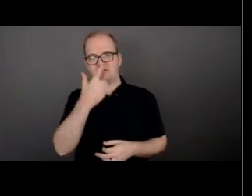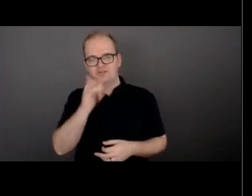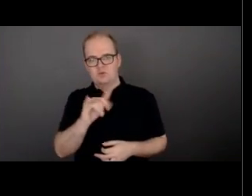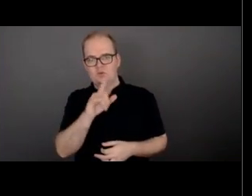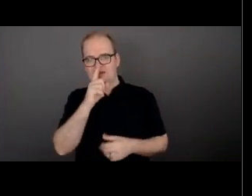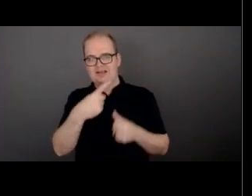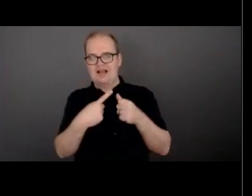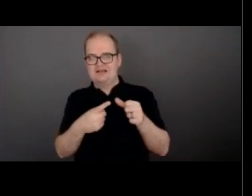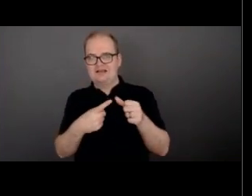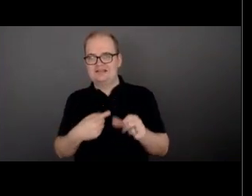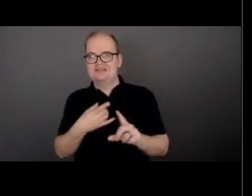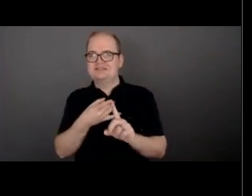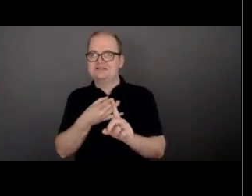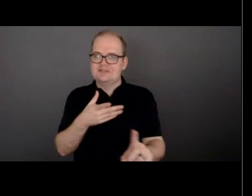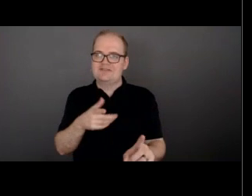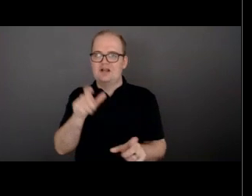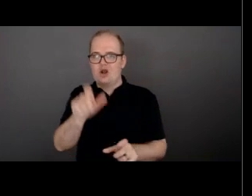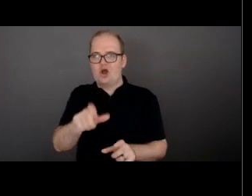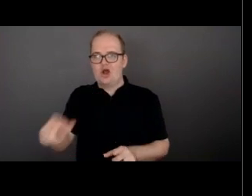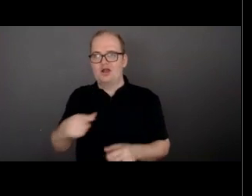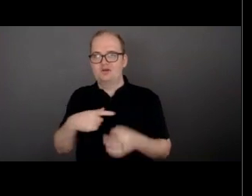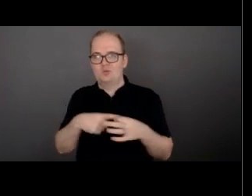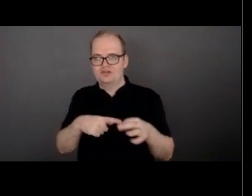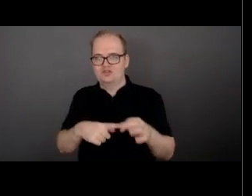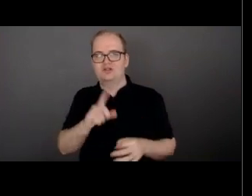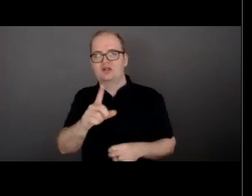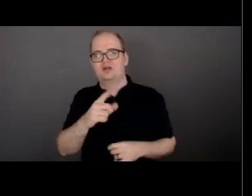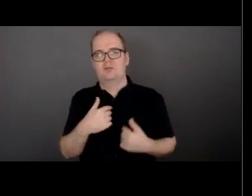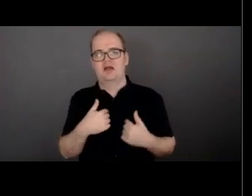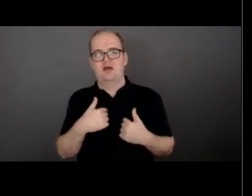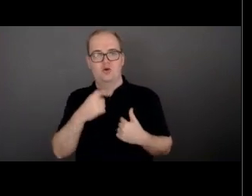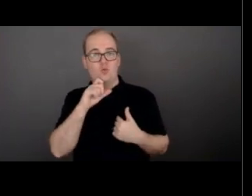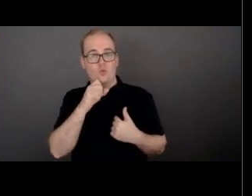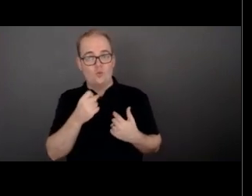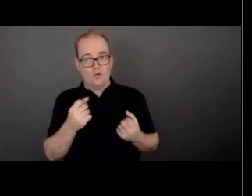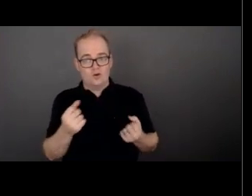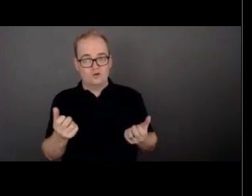specific questions today but I would strongly encourage you to get in touch with us and